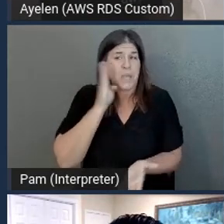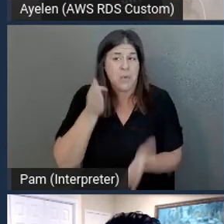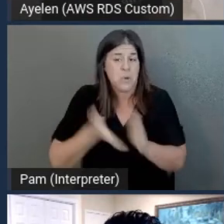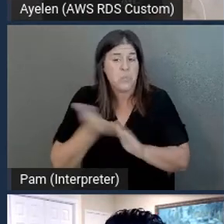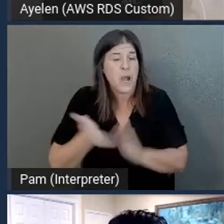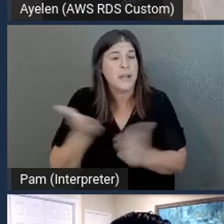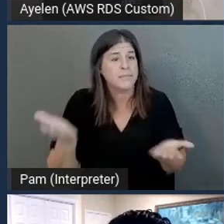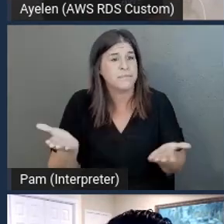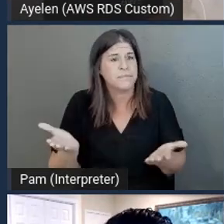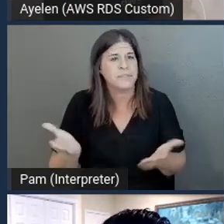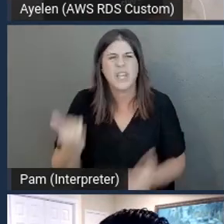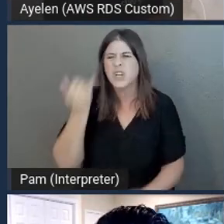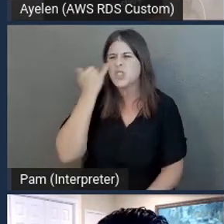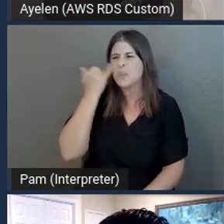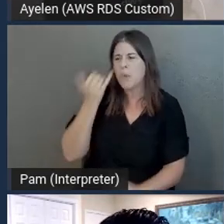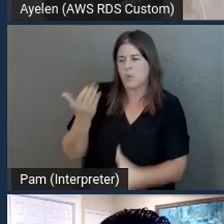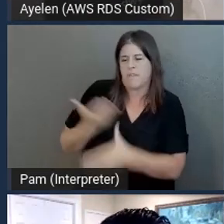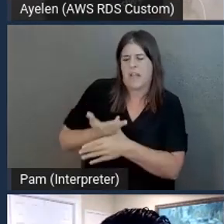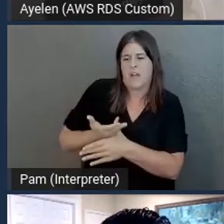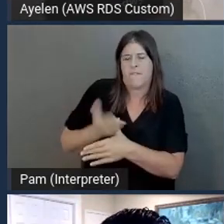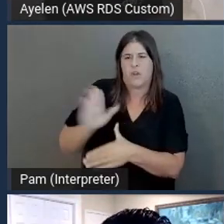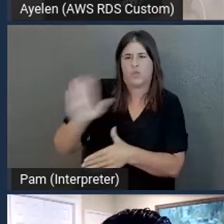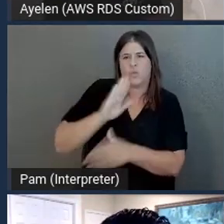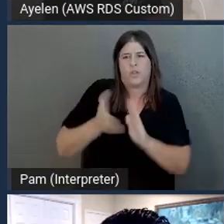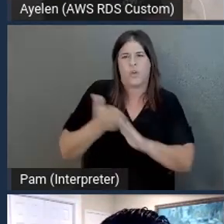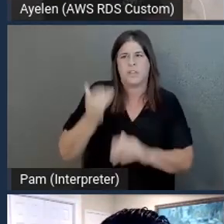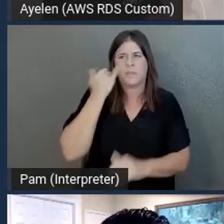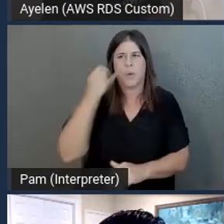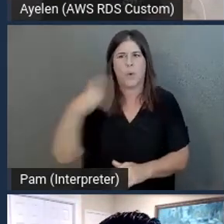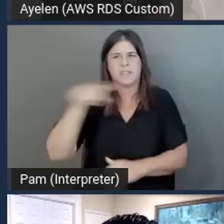What if it does? What if something, what if they do something that does interfere with the automation?